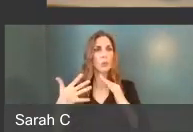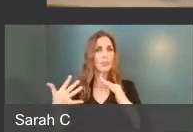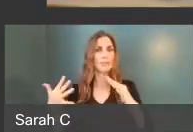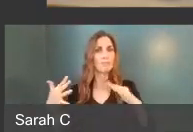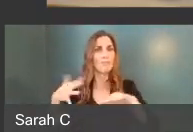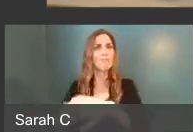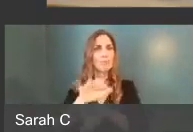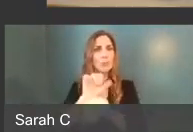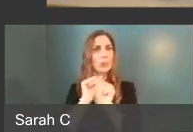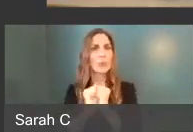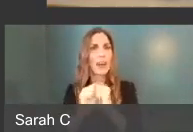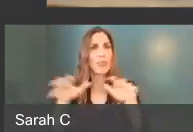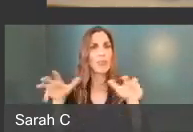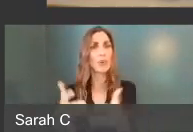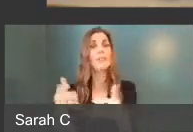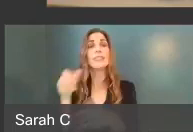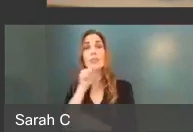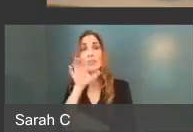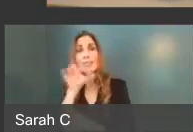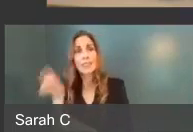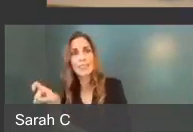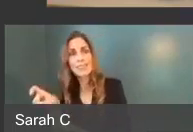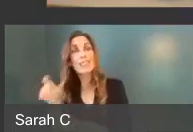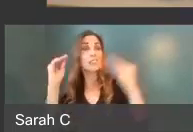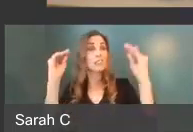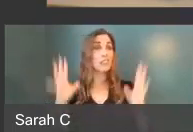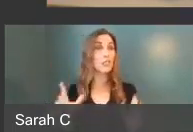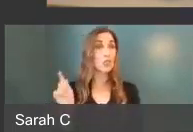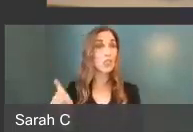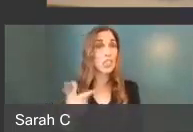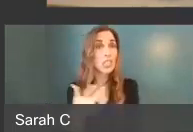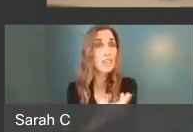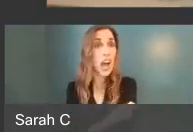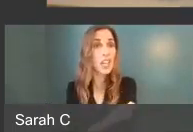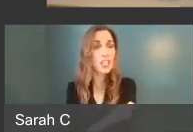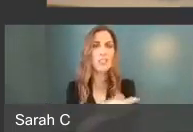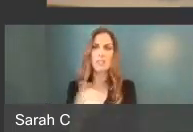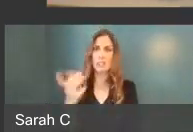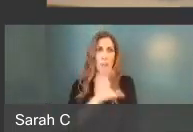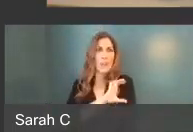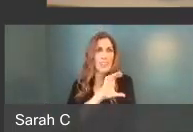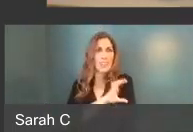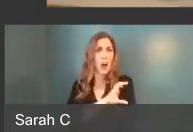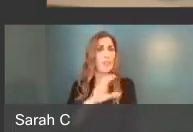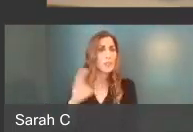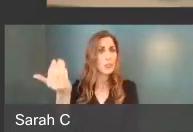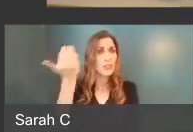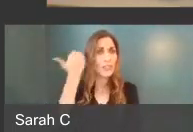vaccine, we have teachers that need vaccine, we have police officers and firefighters that need vaccine,